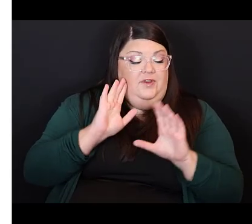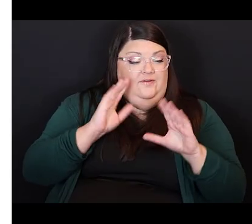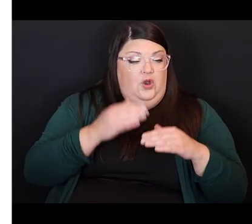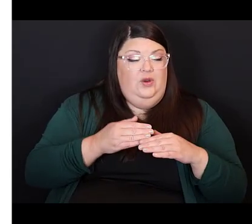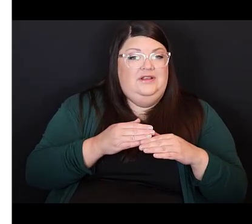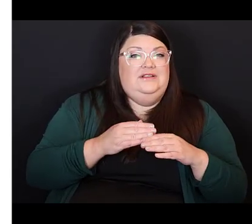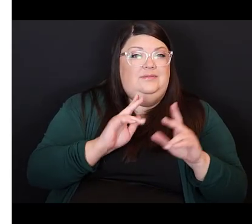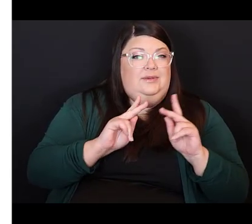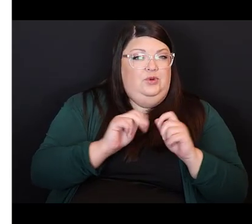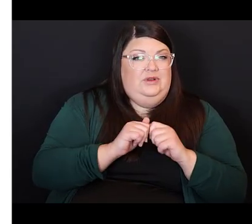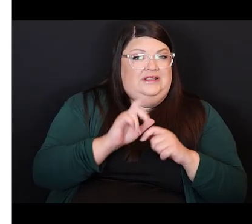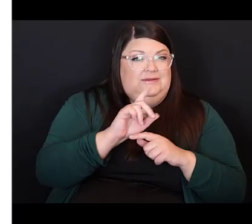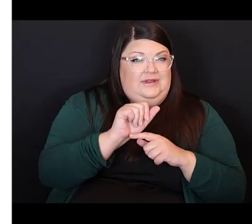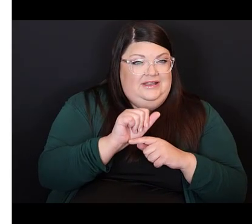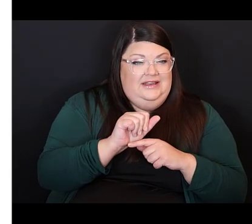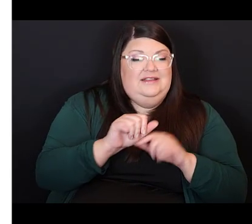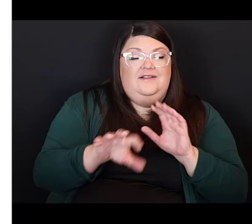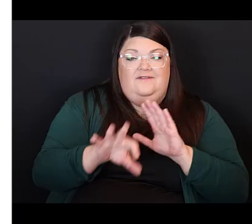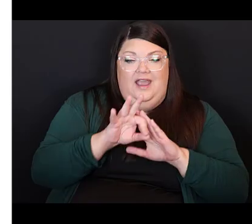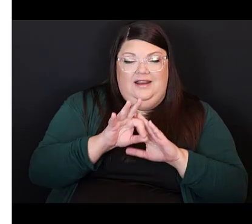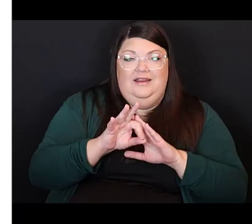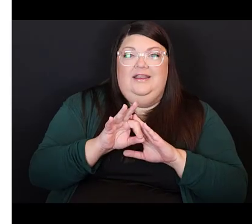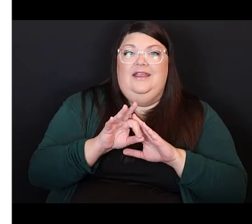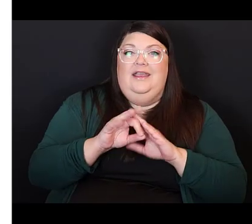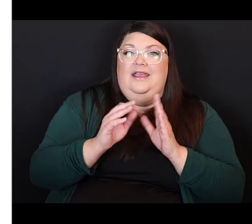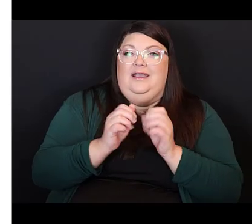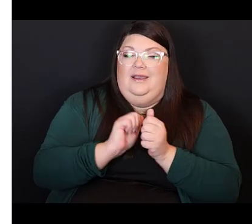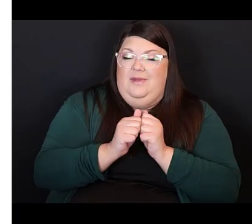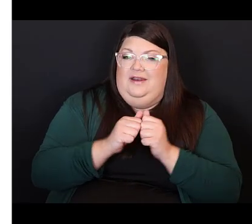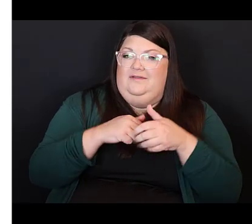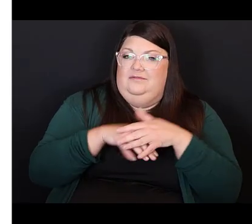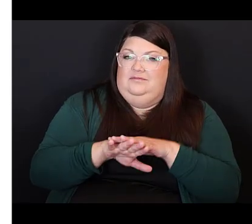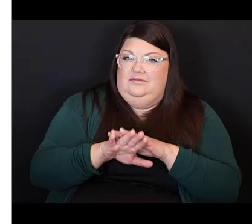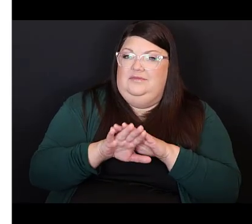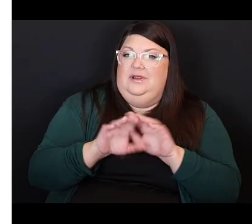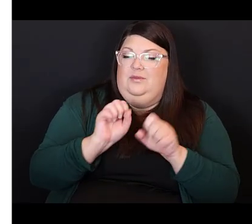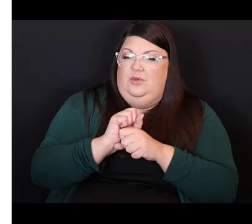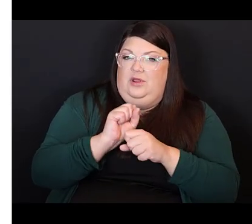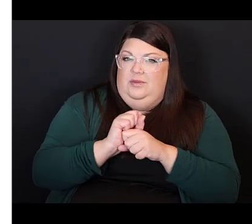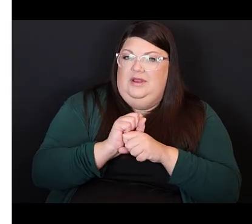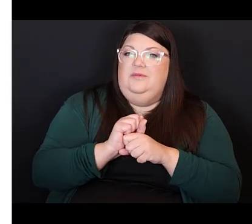find and maintain competitive integrated employment, increasing their technological